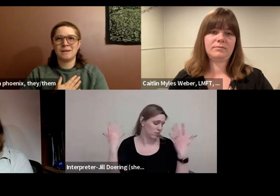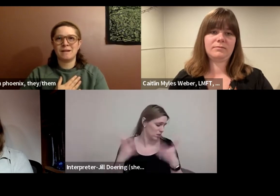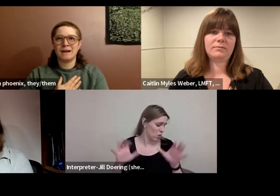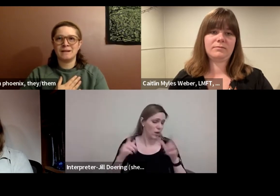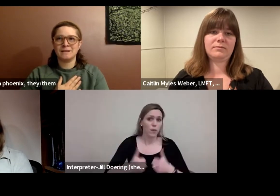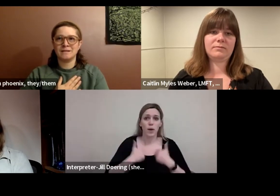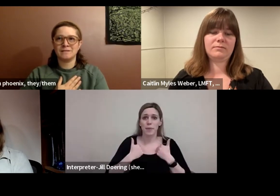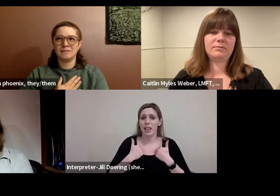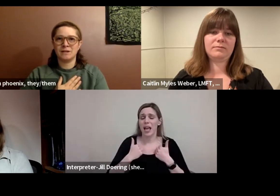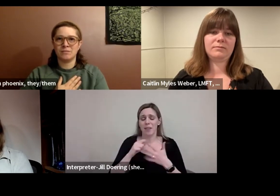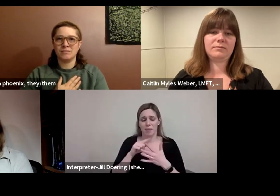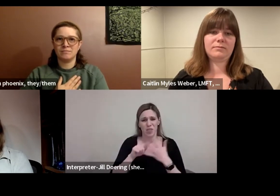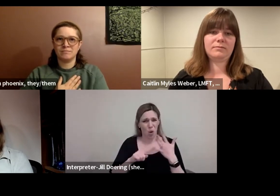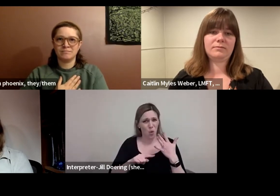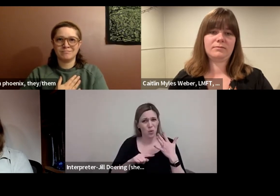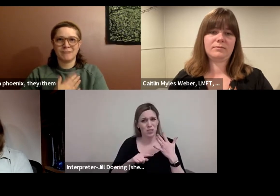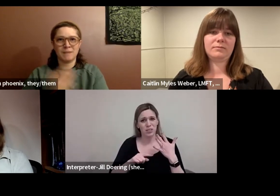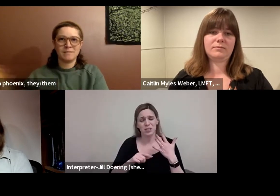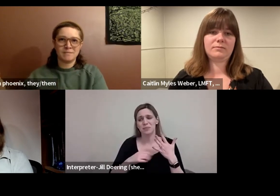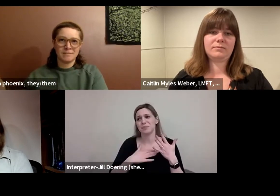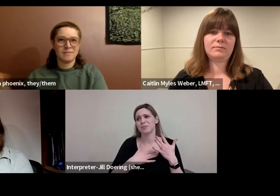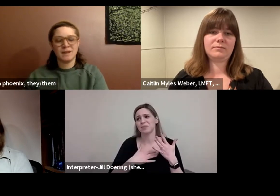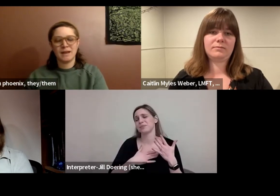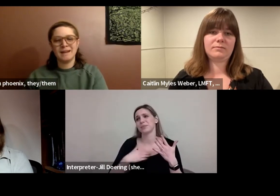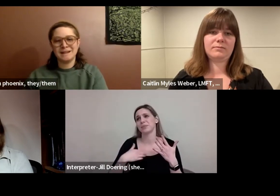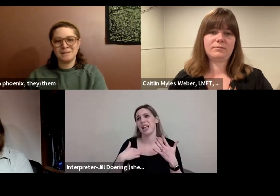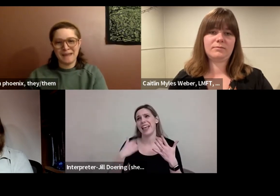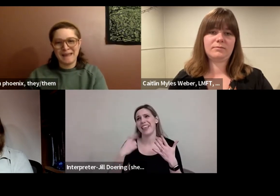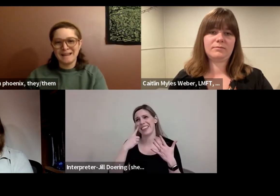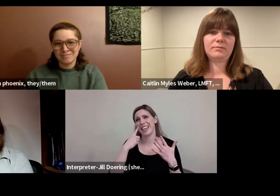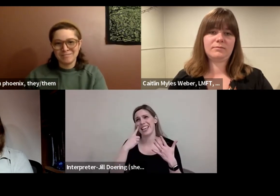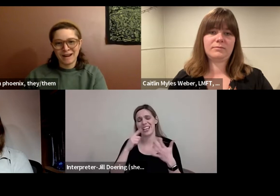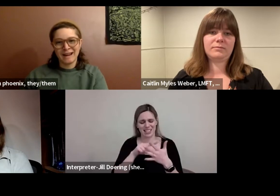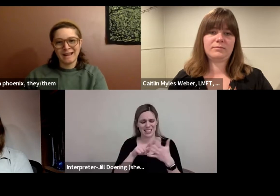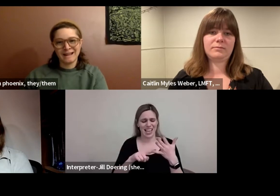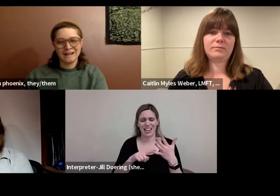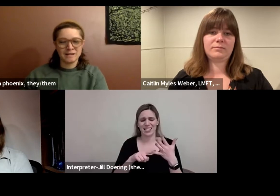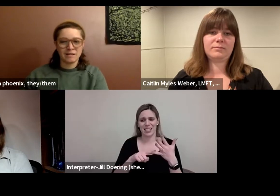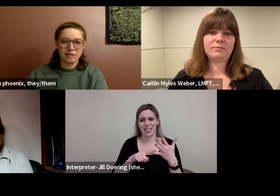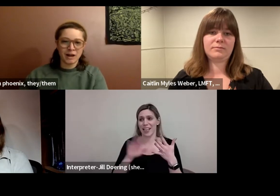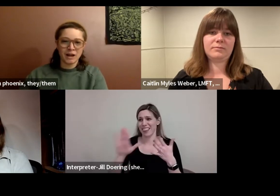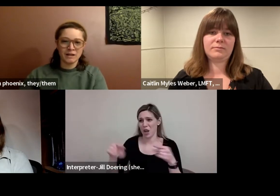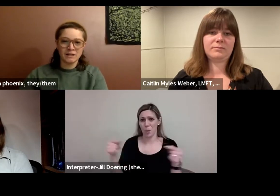about as, you know, ending pain, right? Ending suffering.